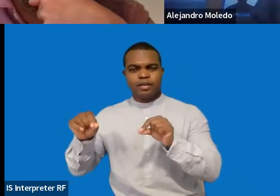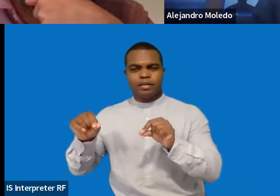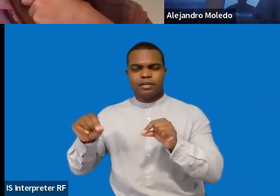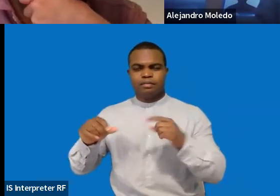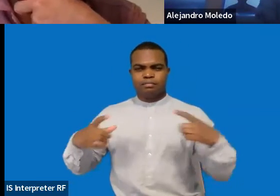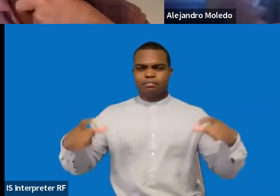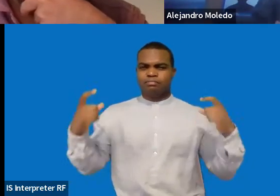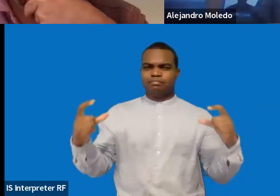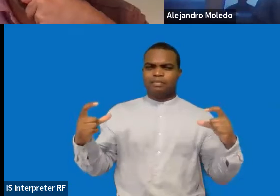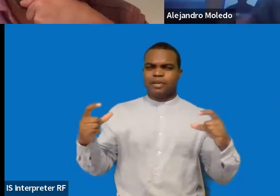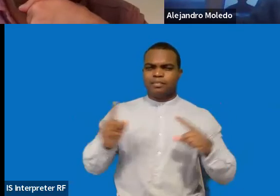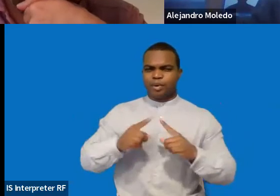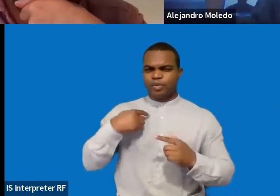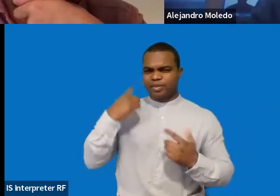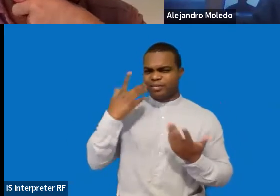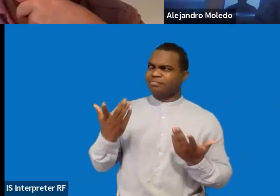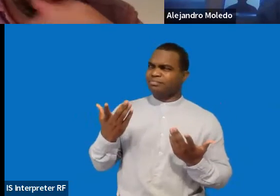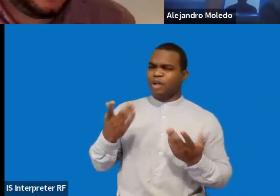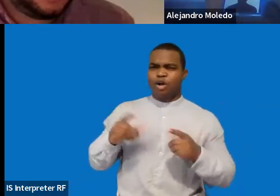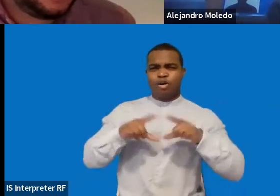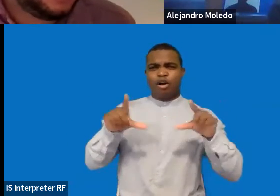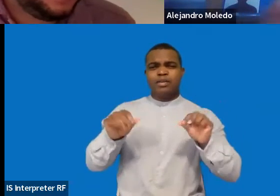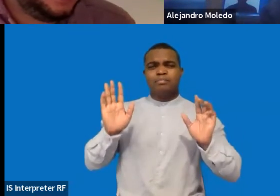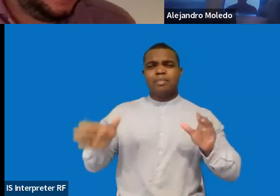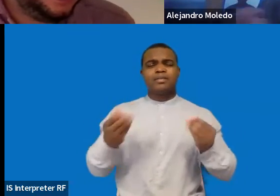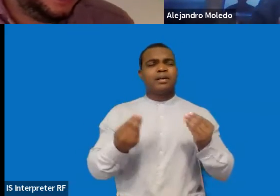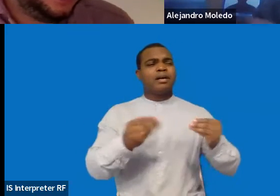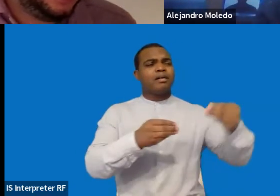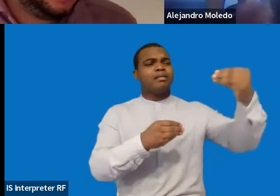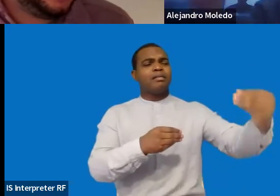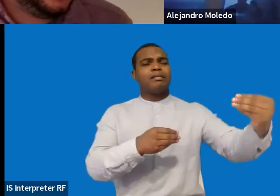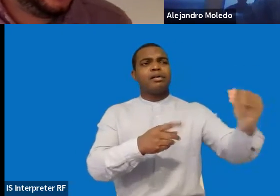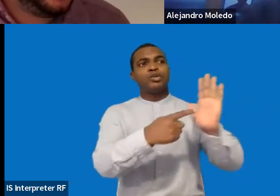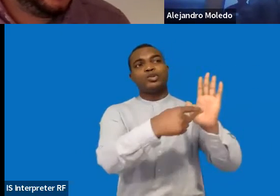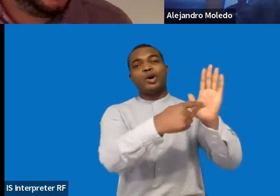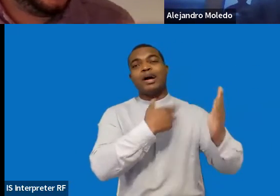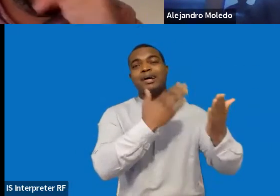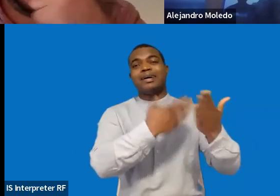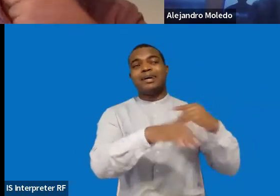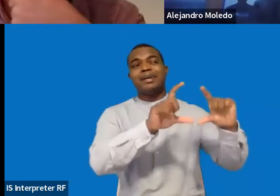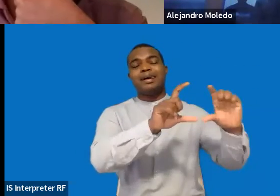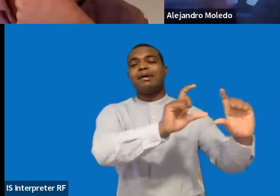and, if you use your card to go to a museum, you cannot leave the card in your car